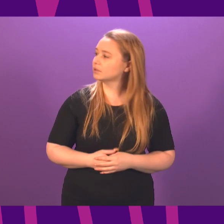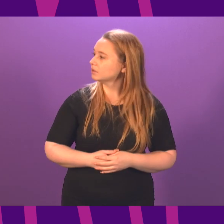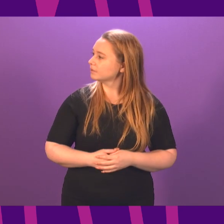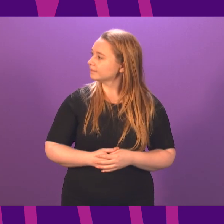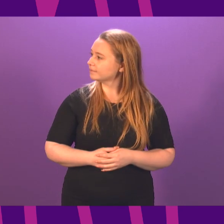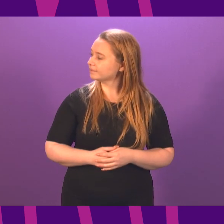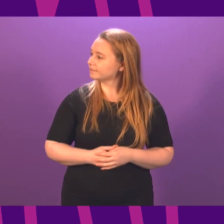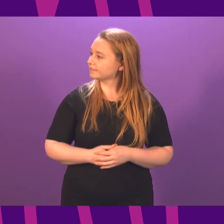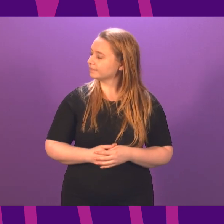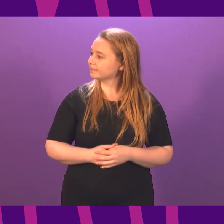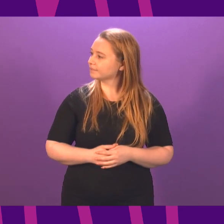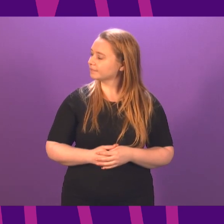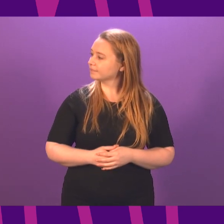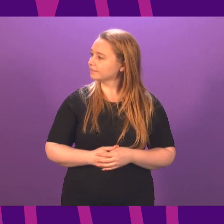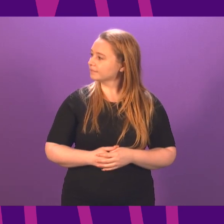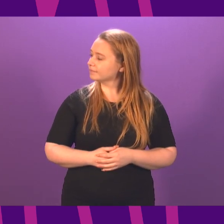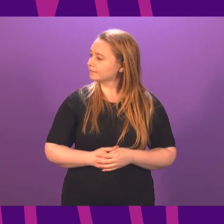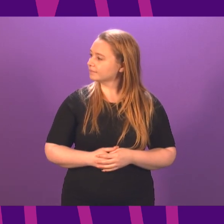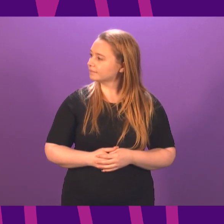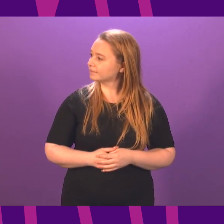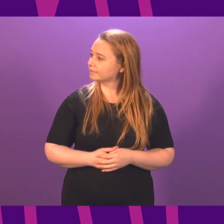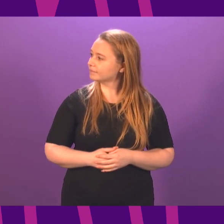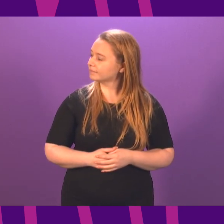Patrick Harvie (Glasgow) (Green): It is good news that people in Scotland